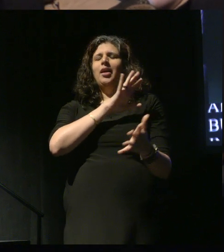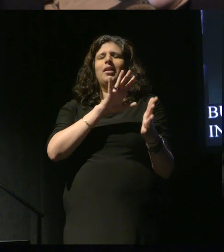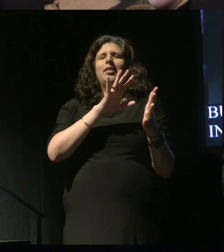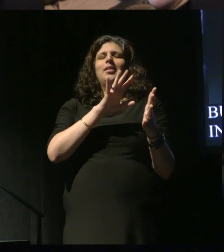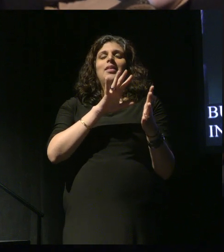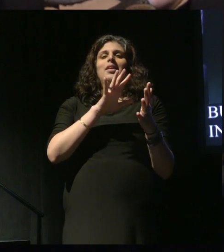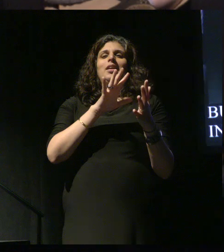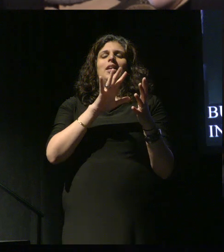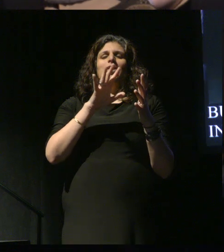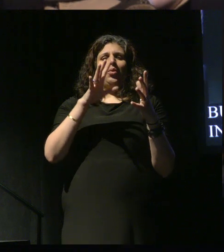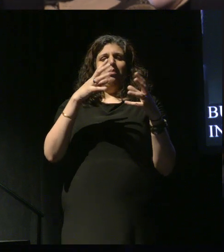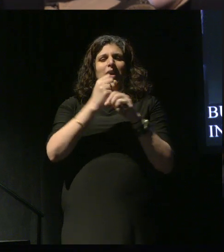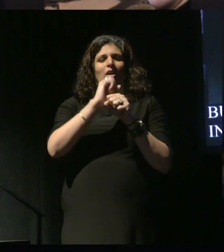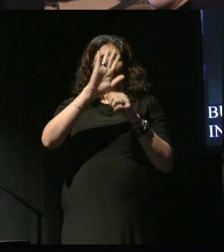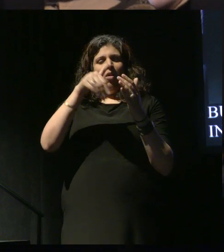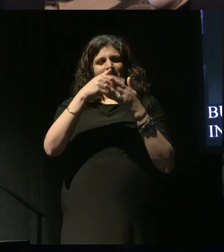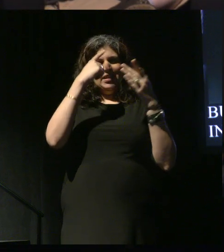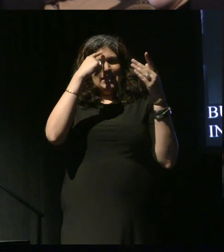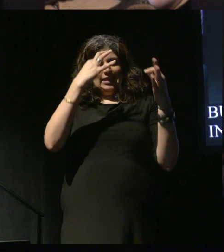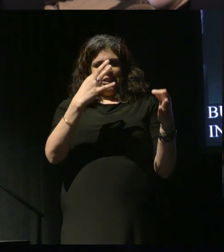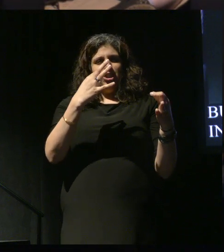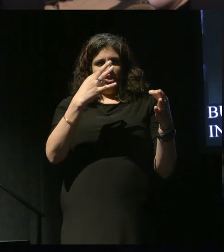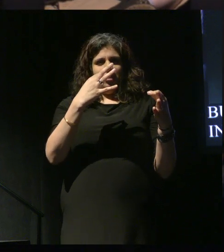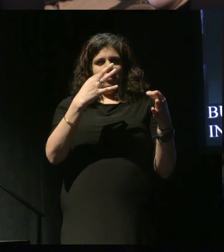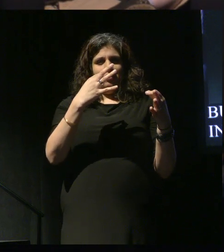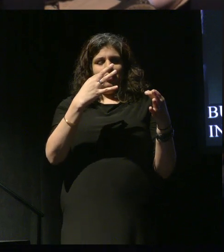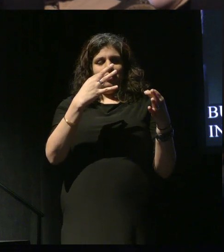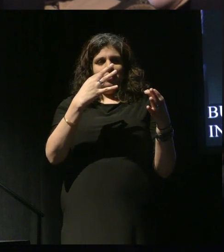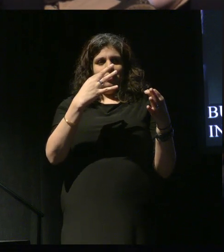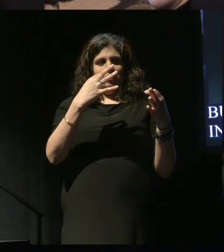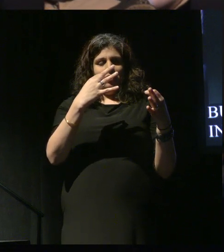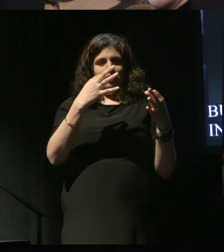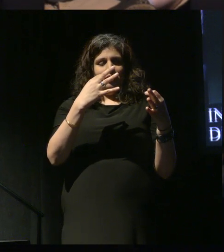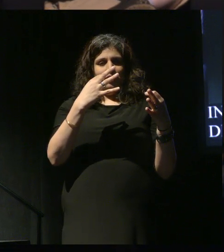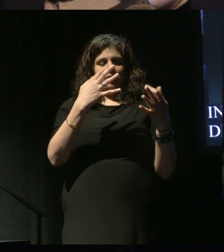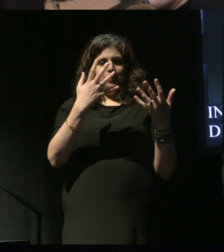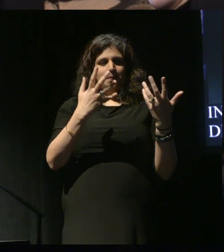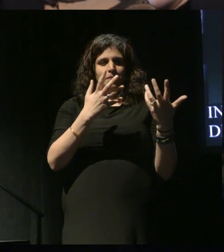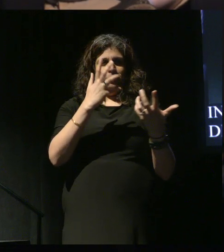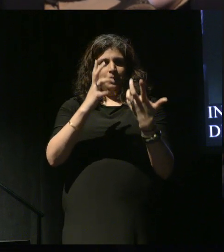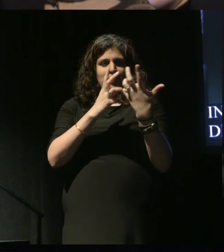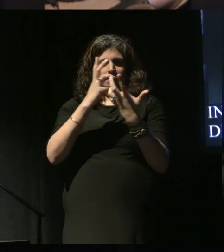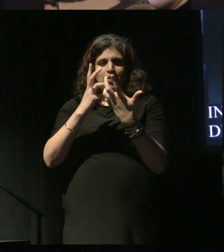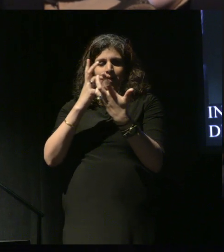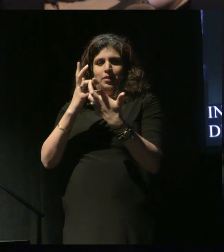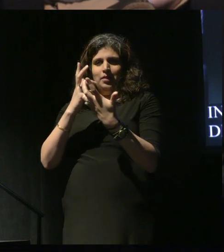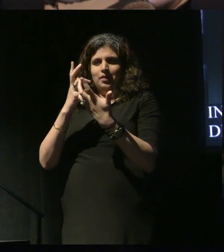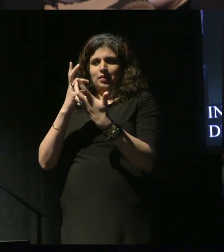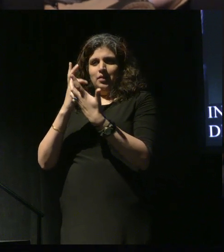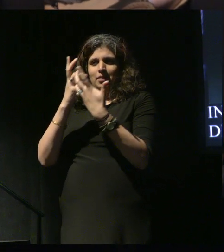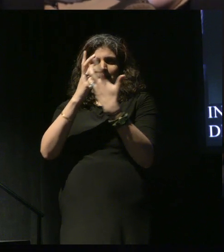You know, like, I feel like you make all of these decisions that are, you know that really speak to your goals, right?